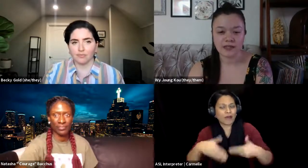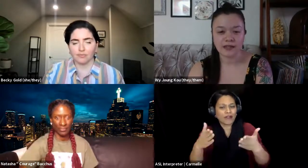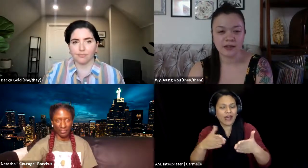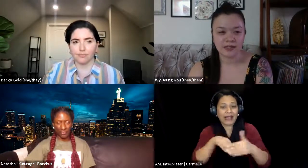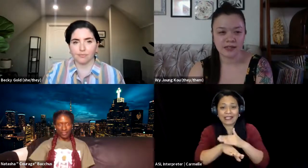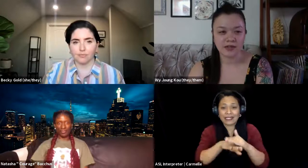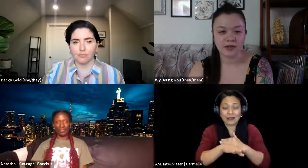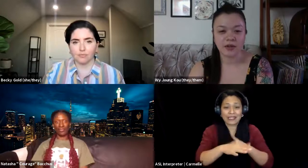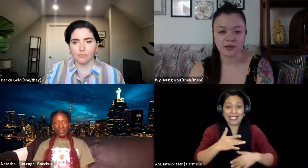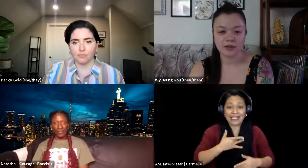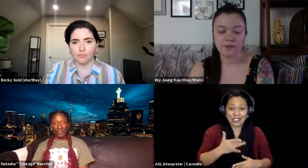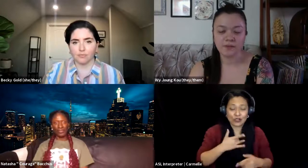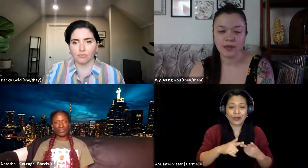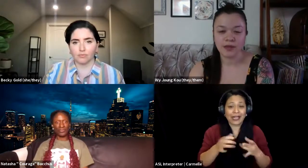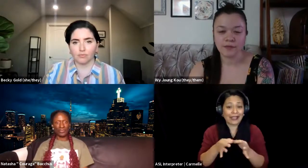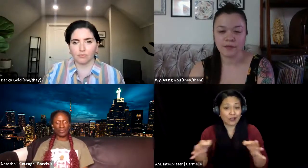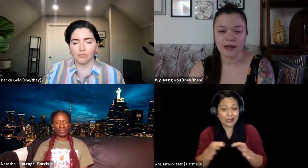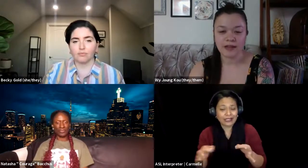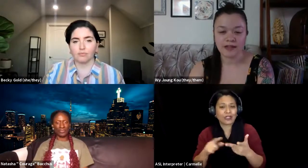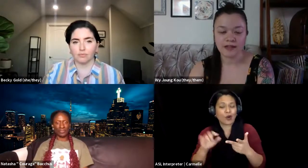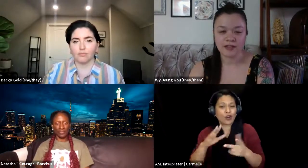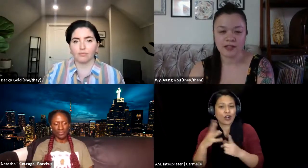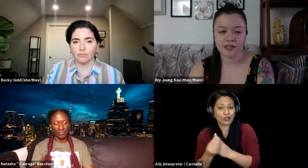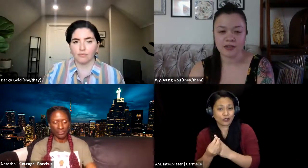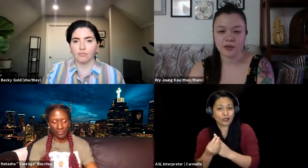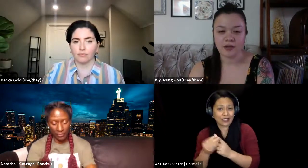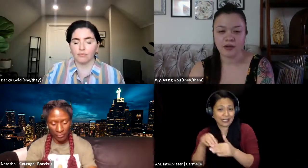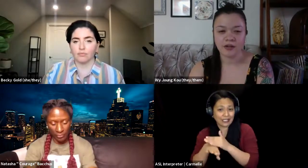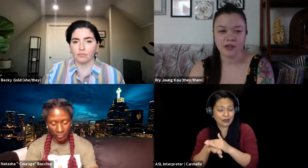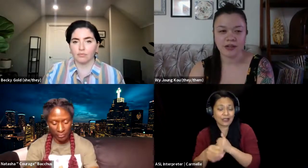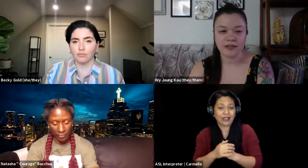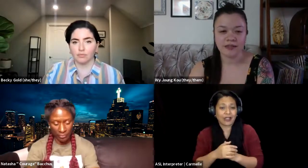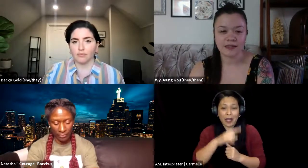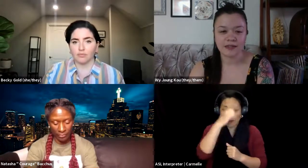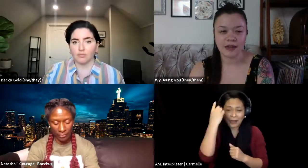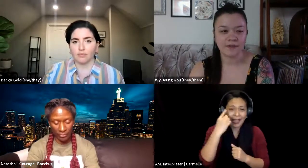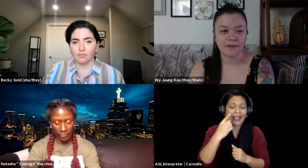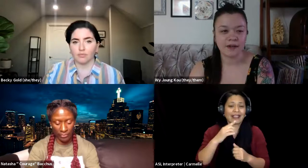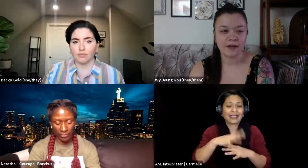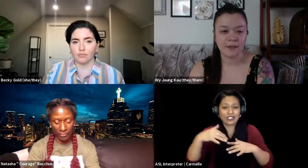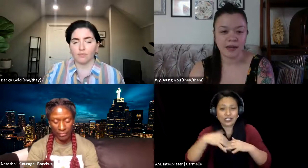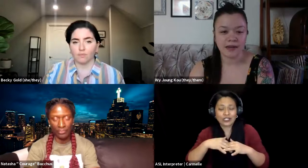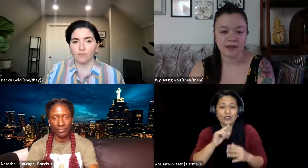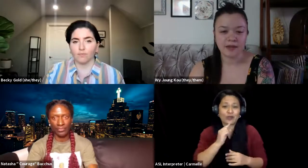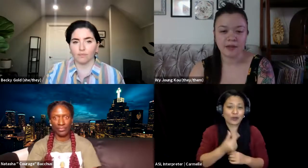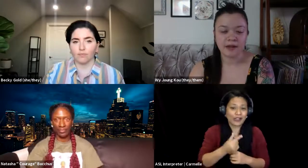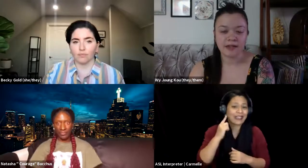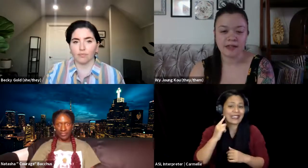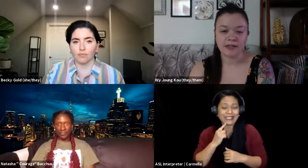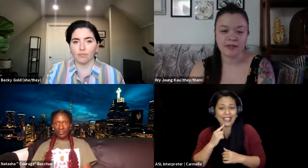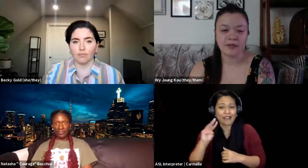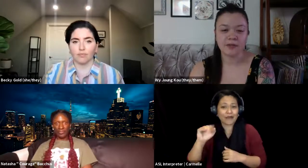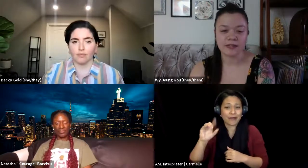linguistic or cultural, for Black Indigenous queer trans Deaf mad blind and disabled communities.